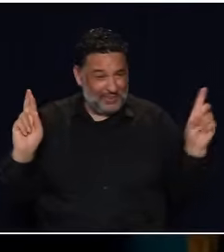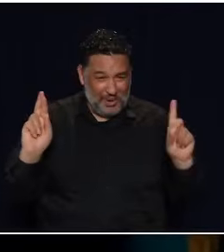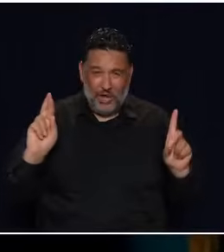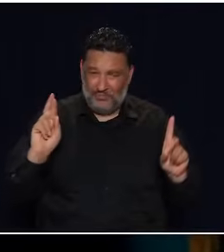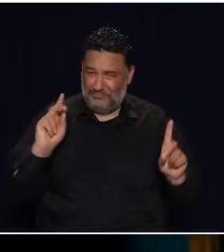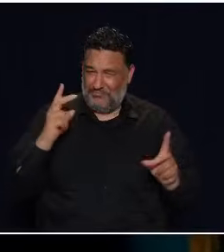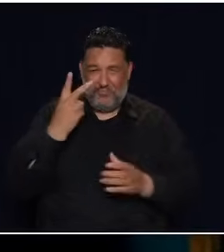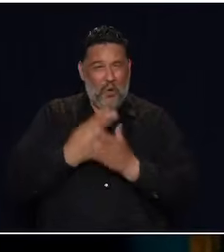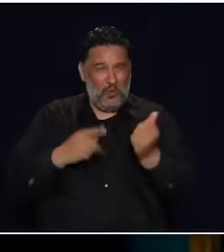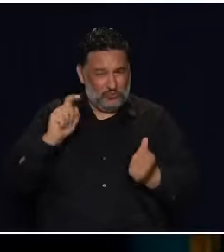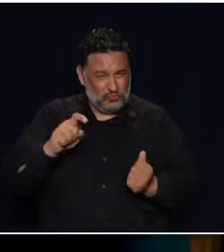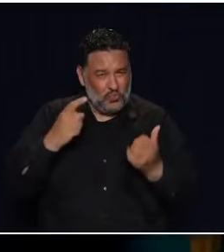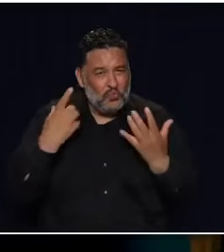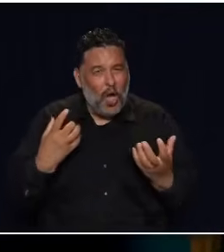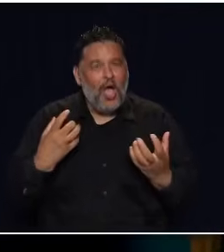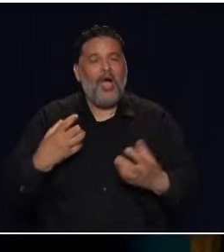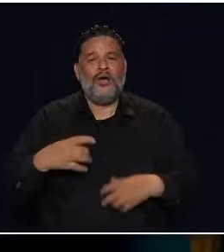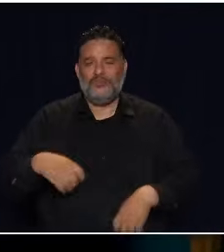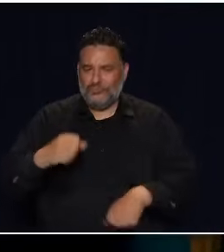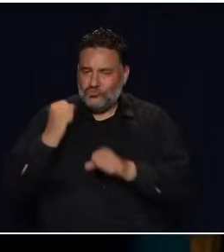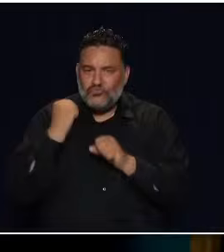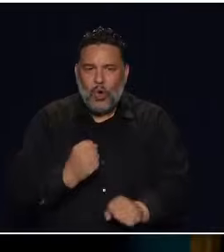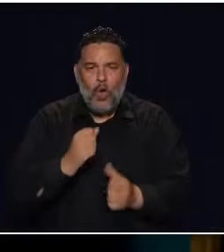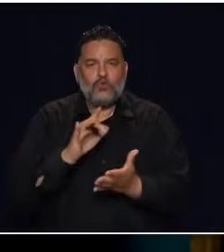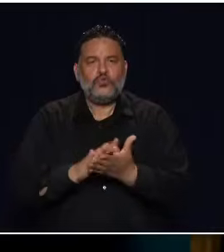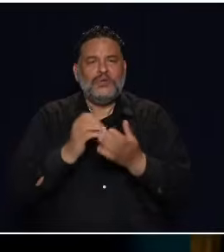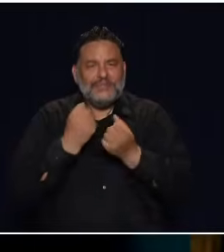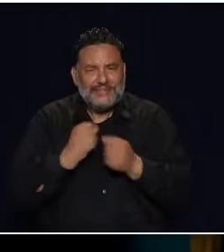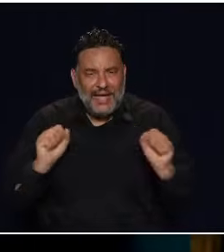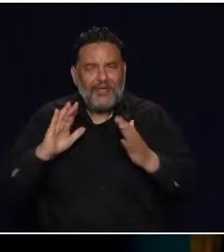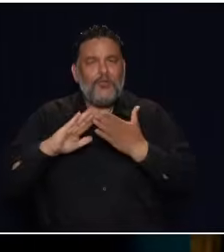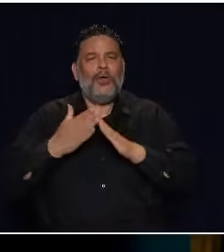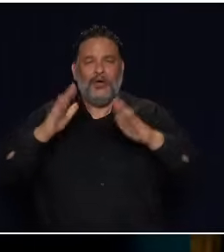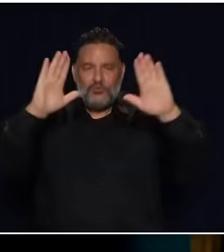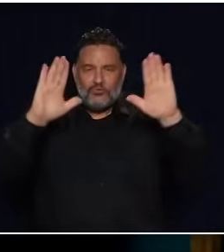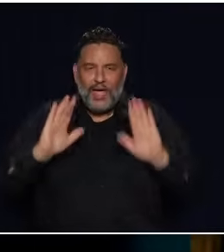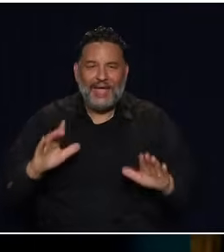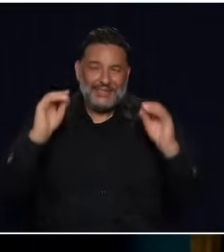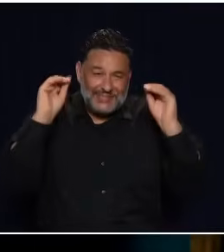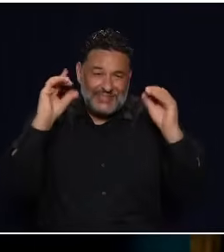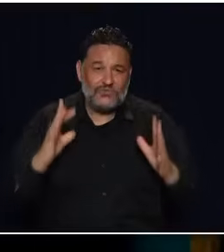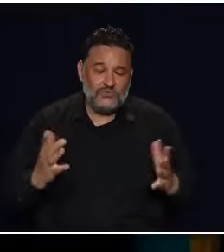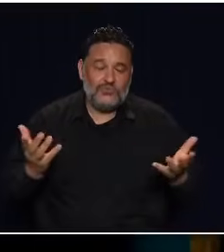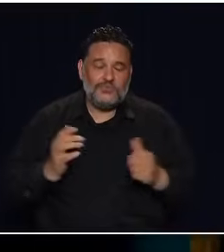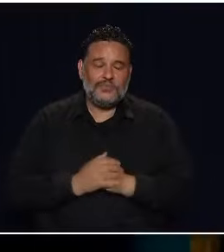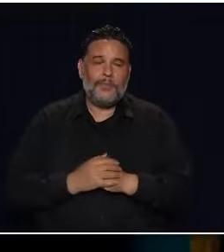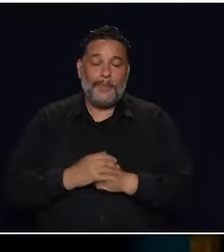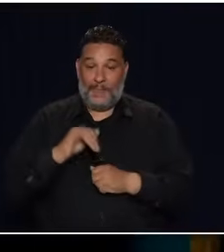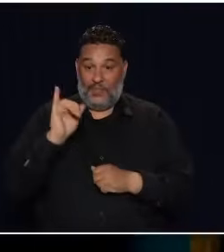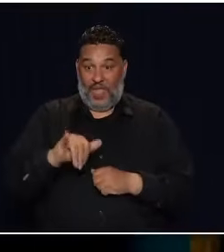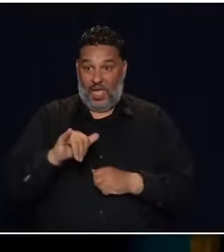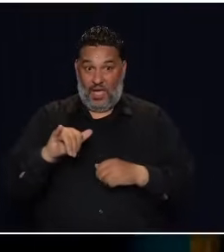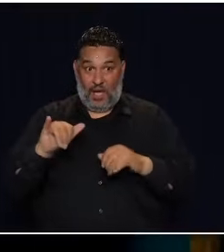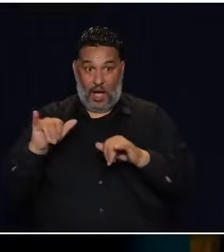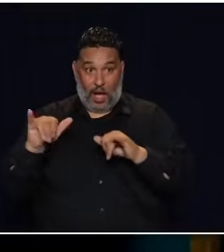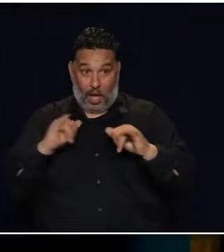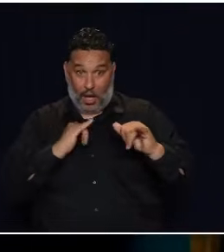LEGISLATORS AND SAY HEY, IT IS A